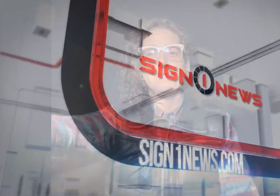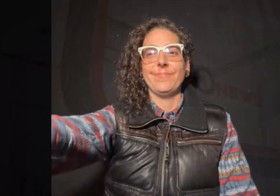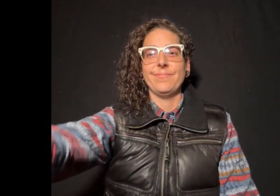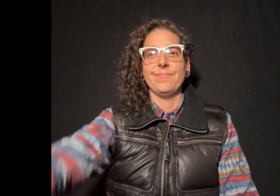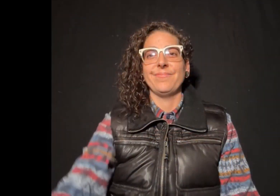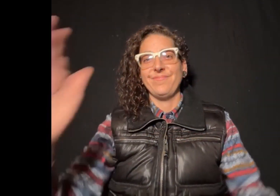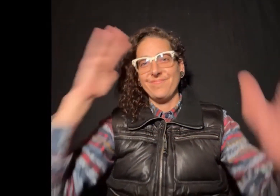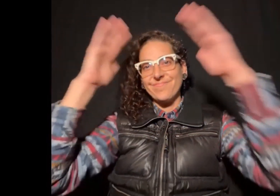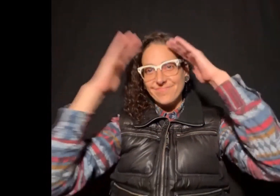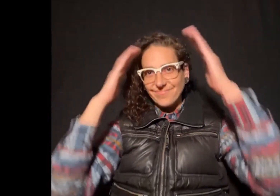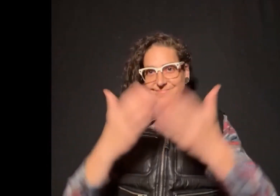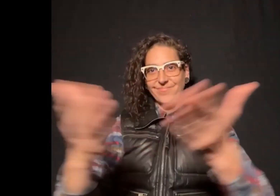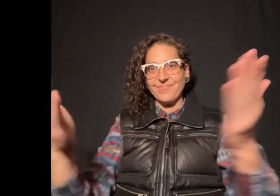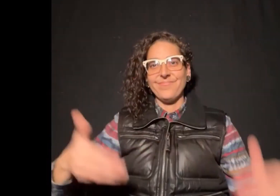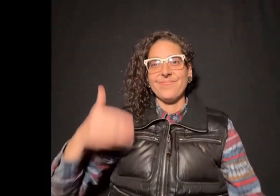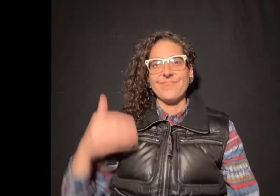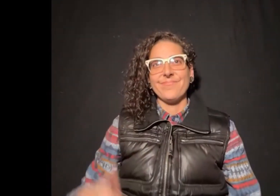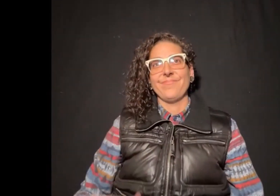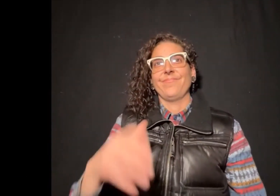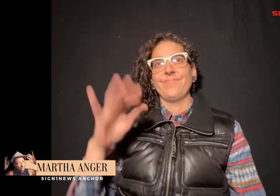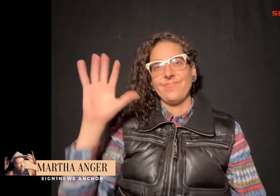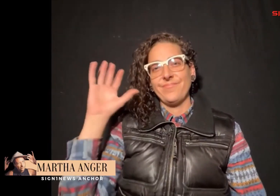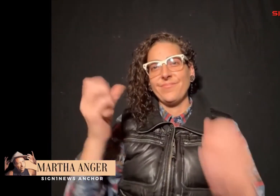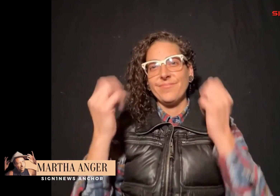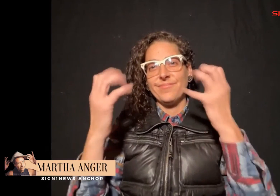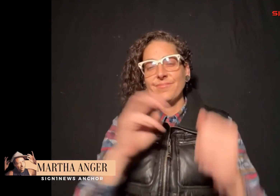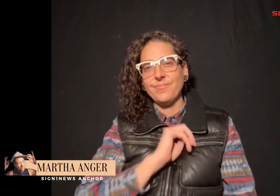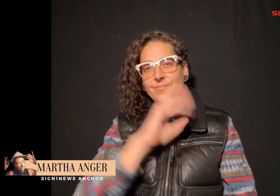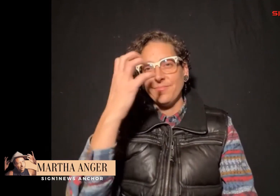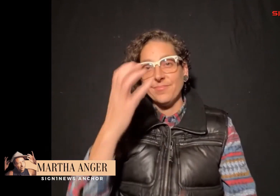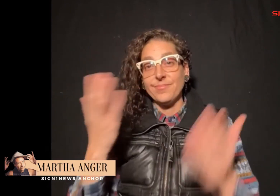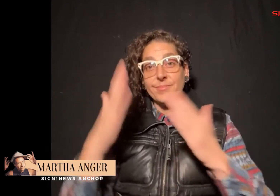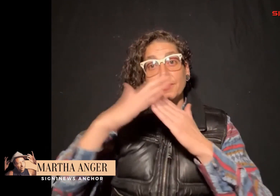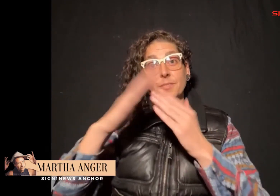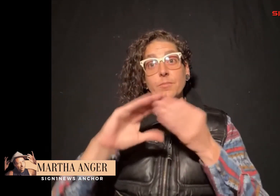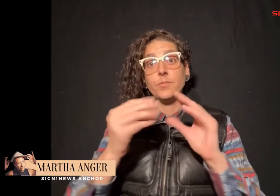Hello everyone I'm Sign1News anchor Martha Anger here's a quick look at the top trending